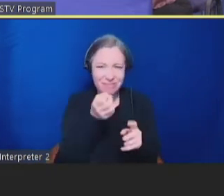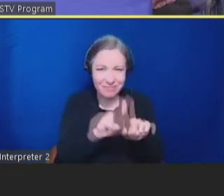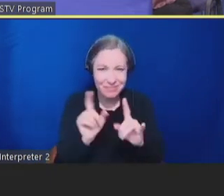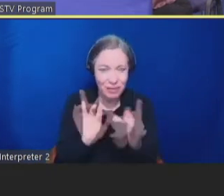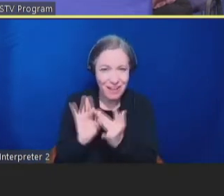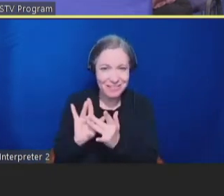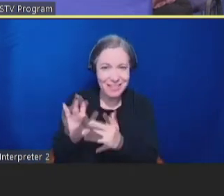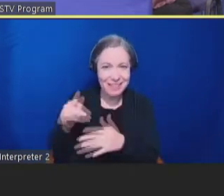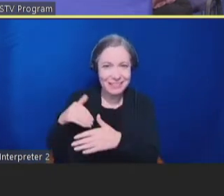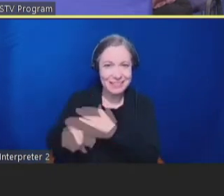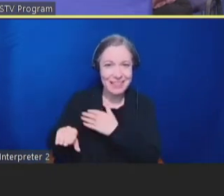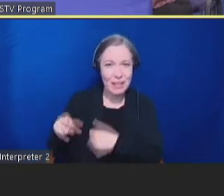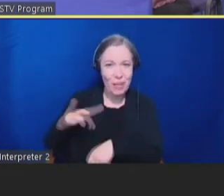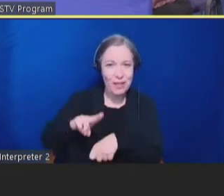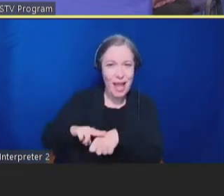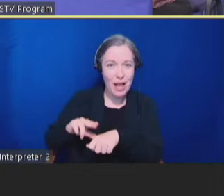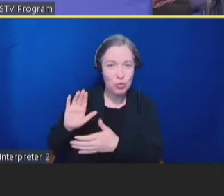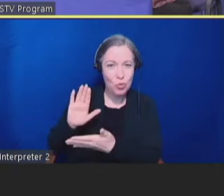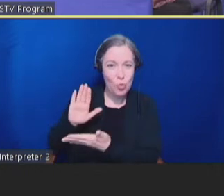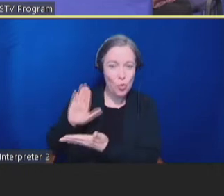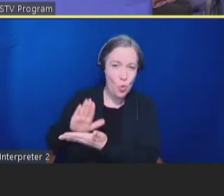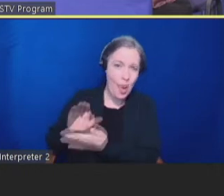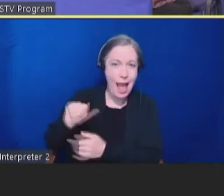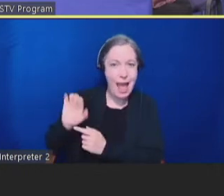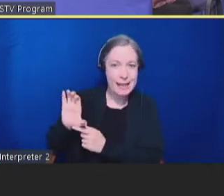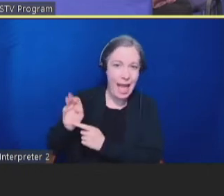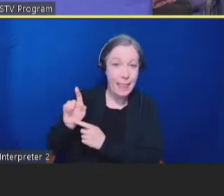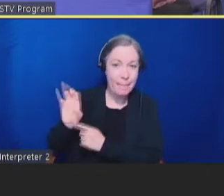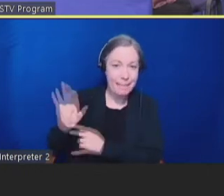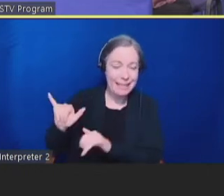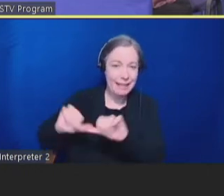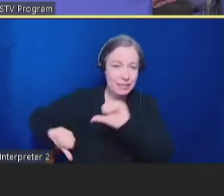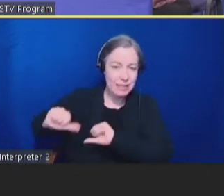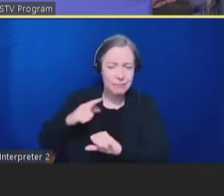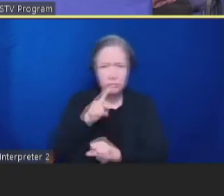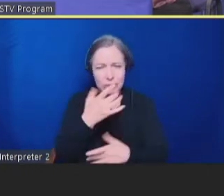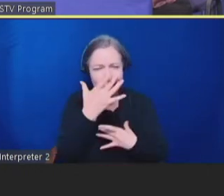Sciences who was [sic] very interested in the humanities and how they could co-collaborate.